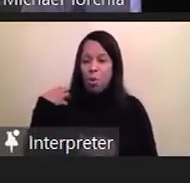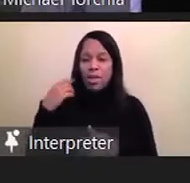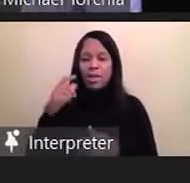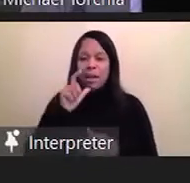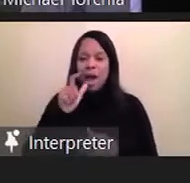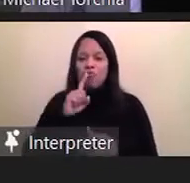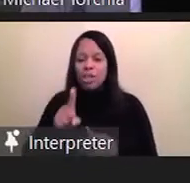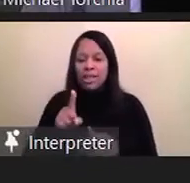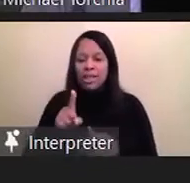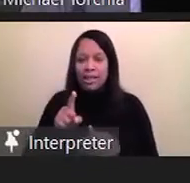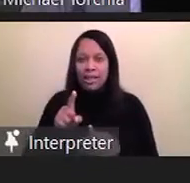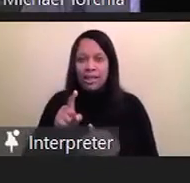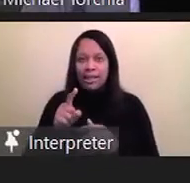accessible in your specific case.